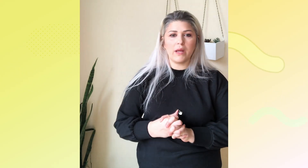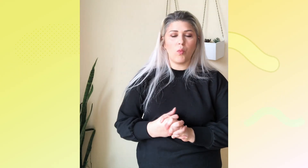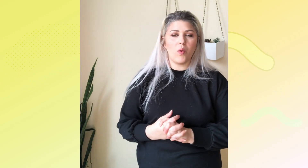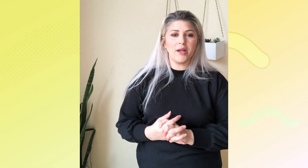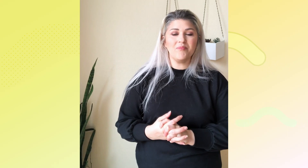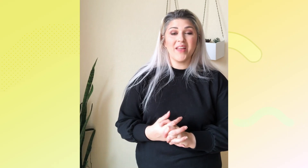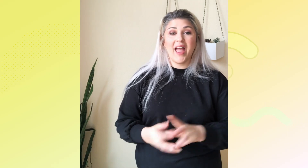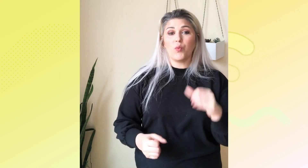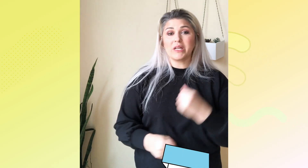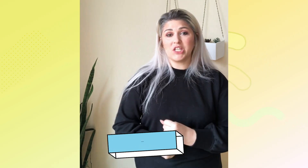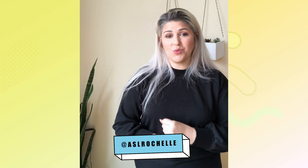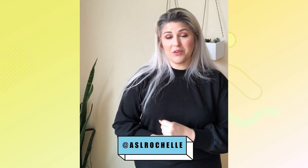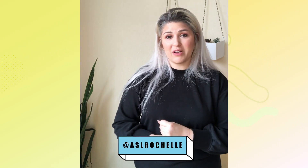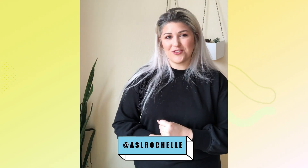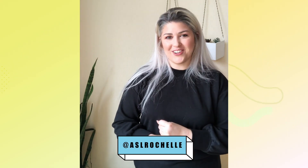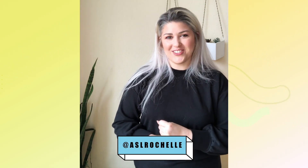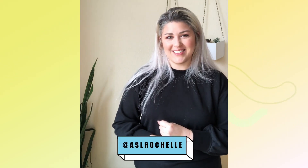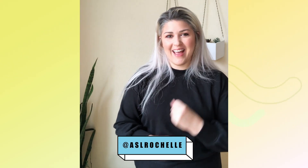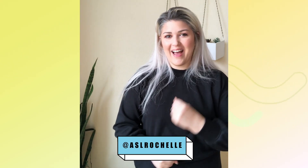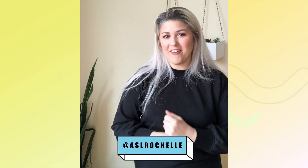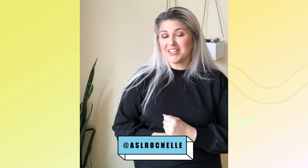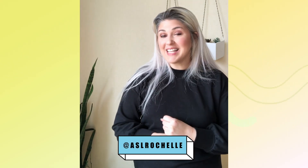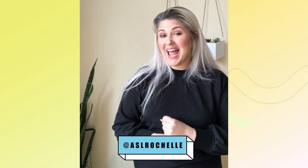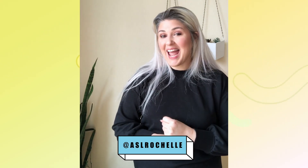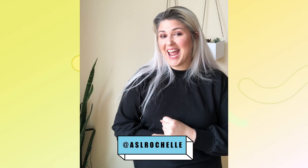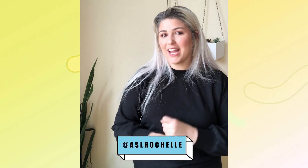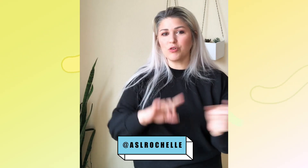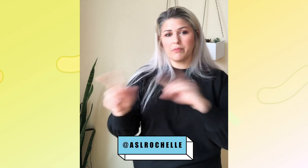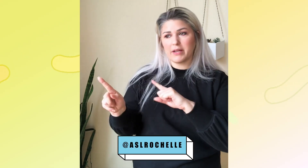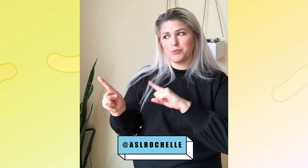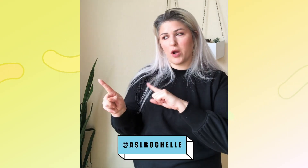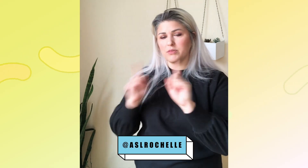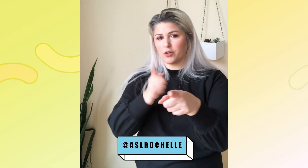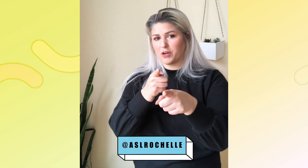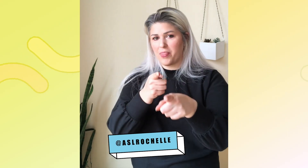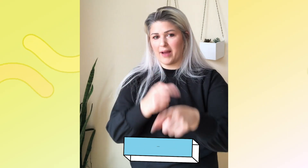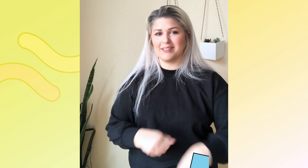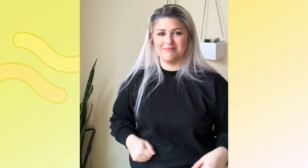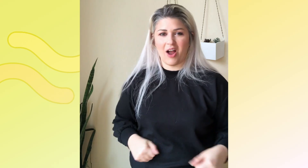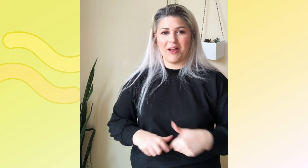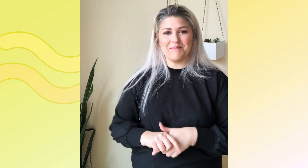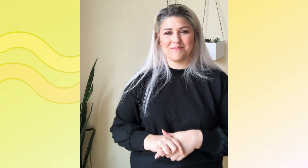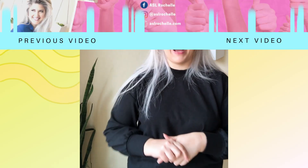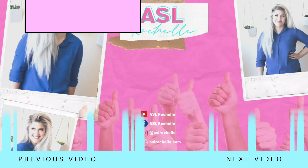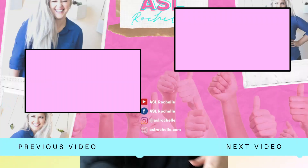week one, and we'll continue with our introductions. Have a good day. Go to the practice prompts. Don't forget that. All right, bye.